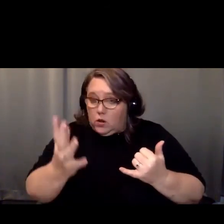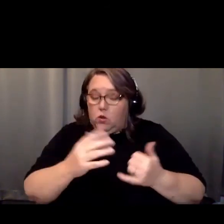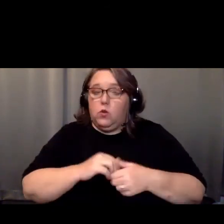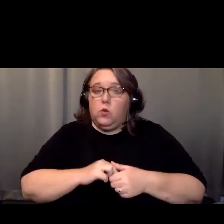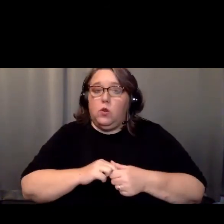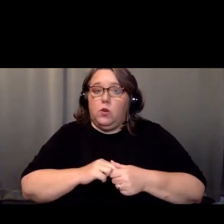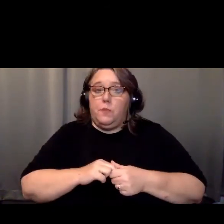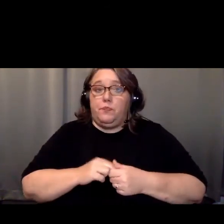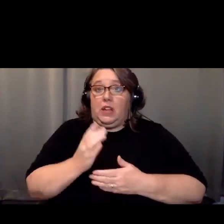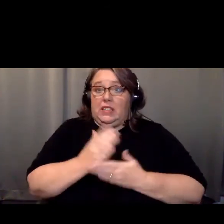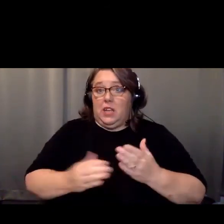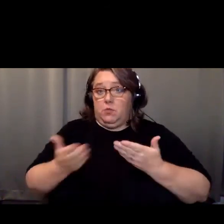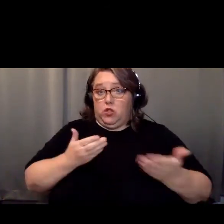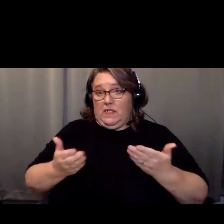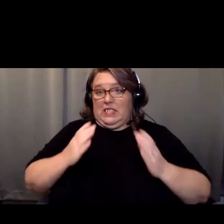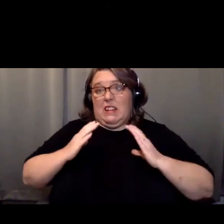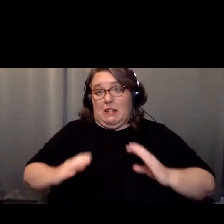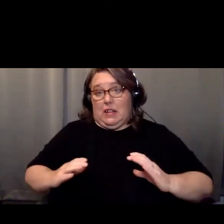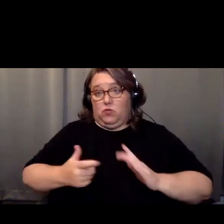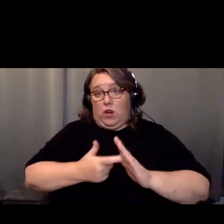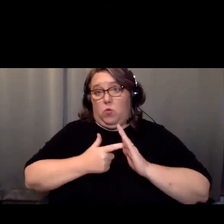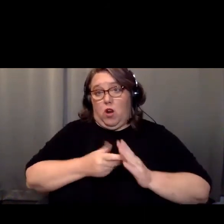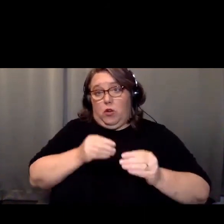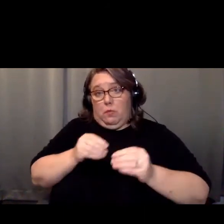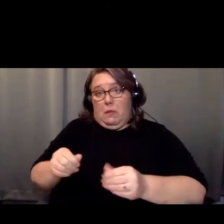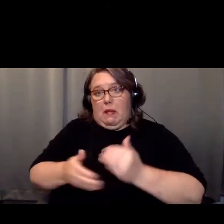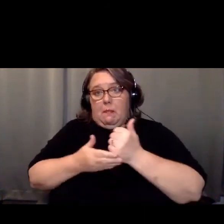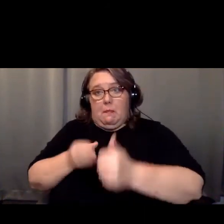will be required to participate in the cost of the services,